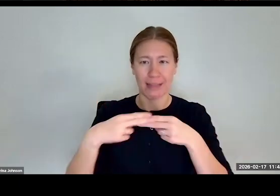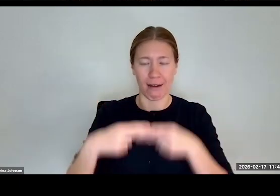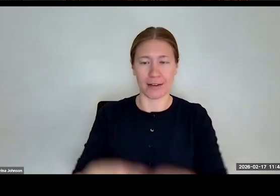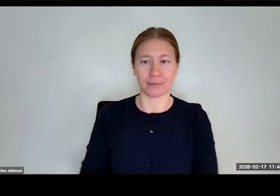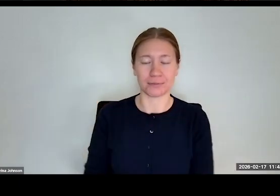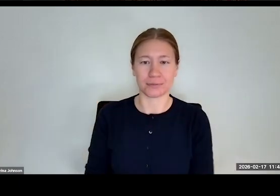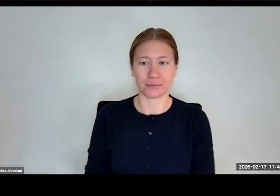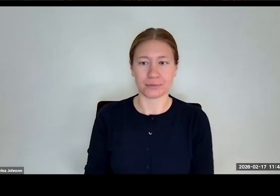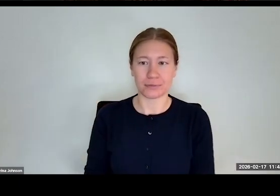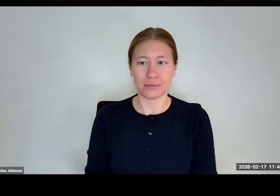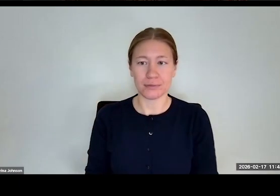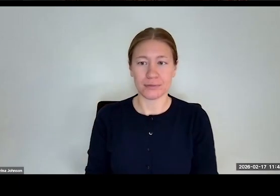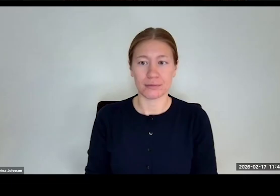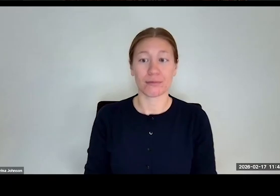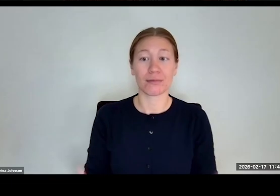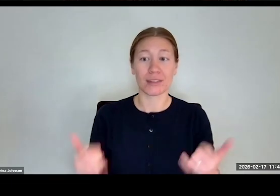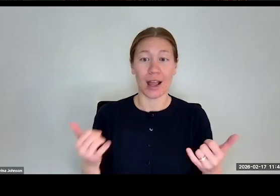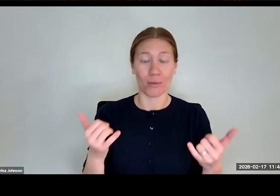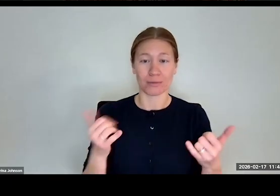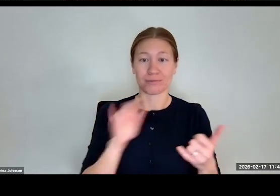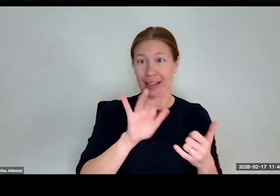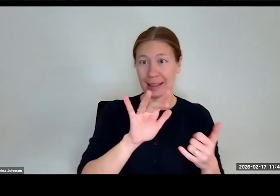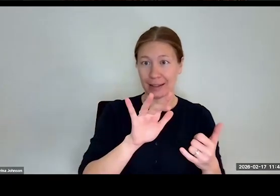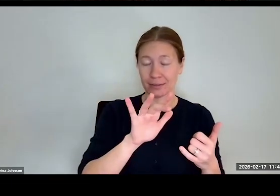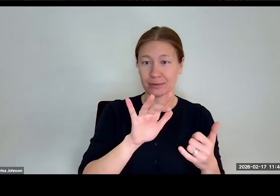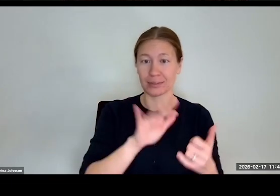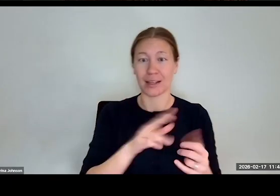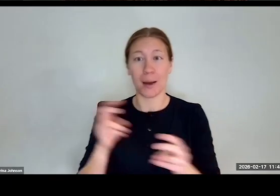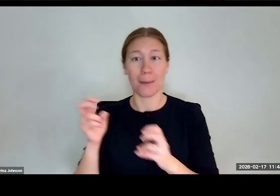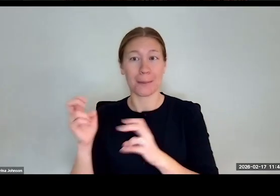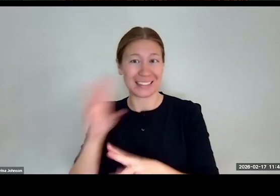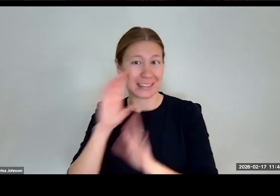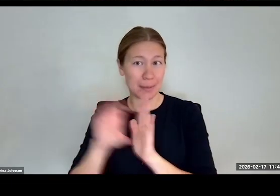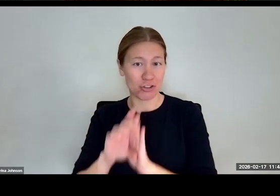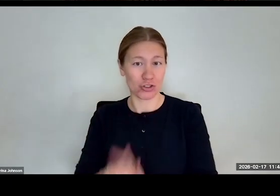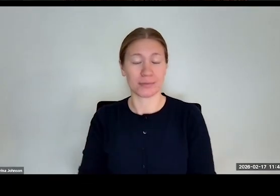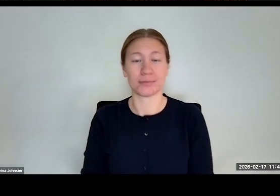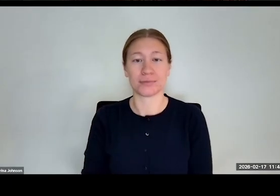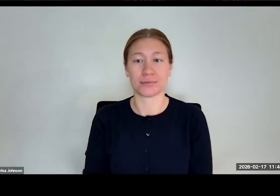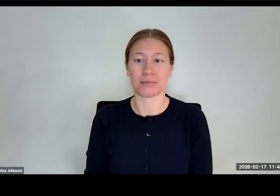and I can paste in my image. And now it is a part of this slide